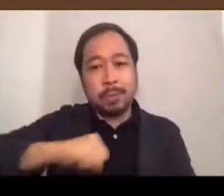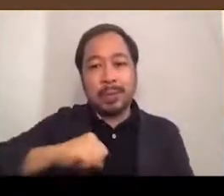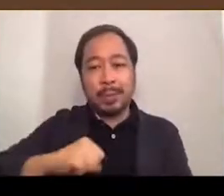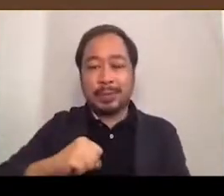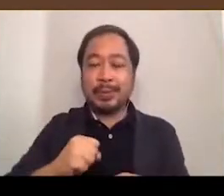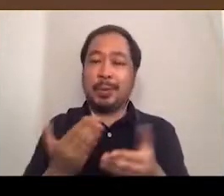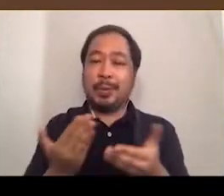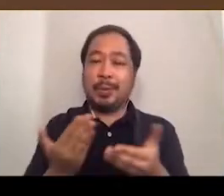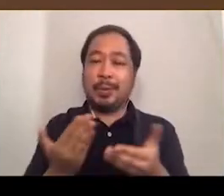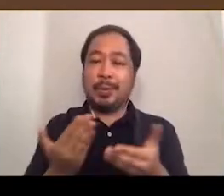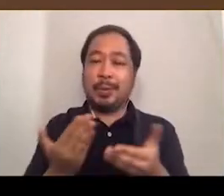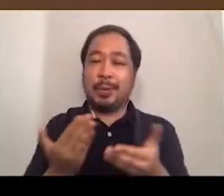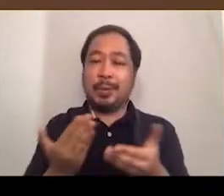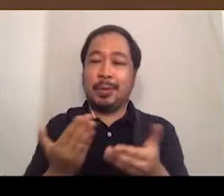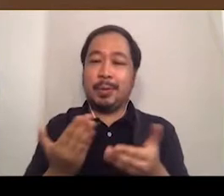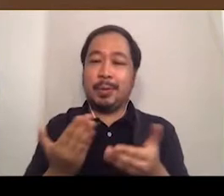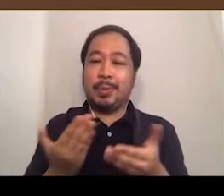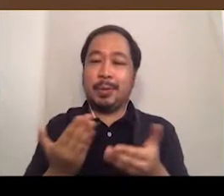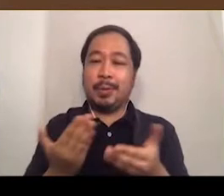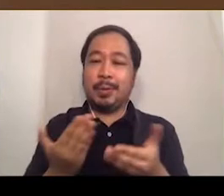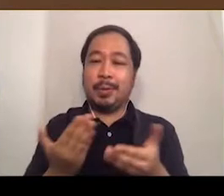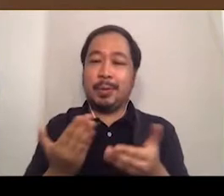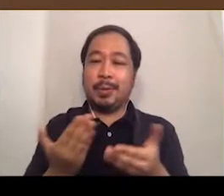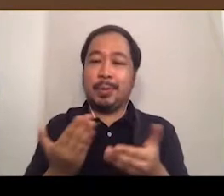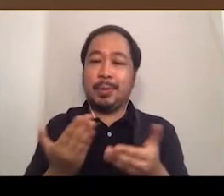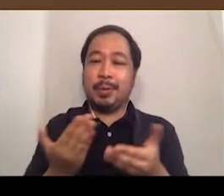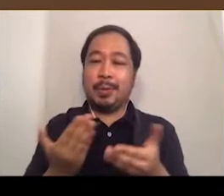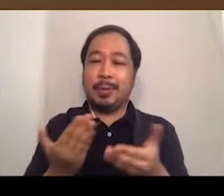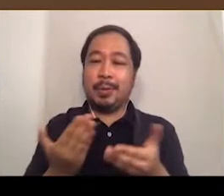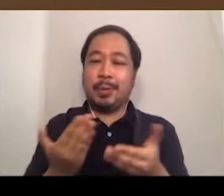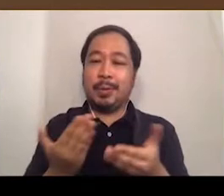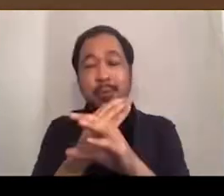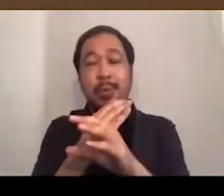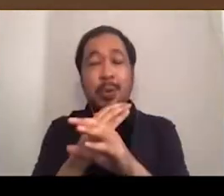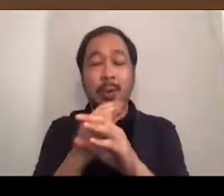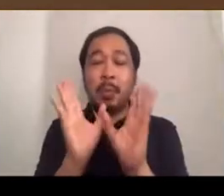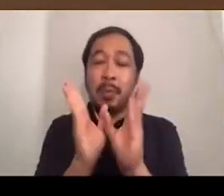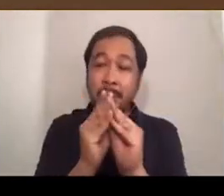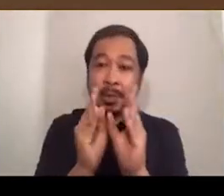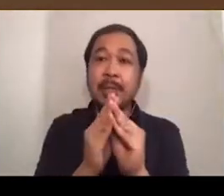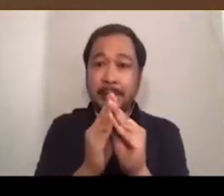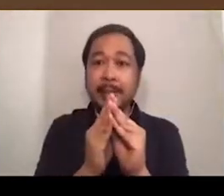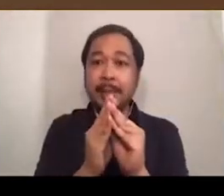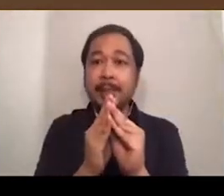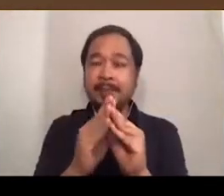This webinar is of special significance, I think.